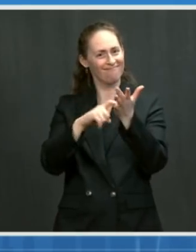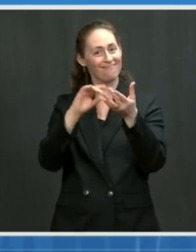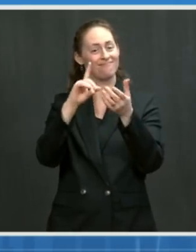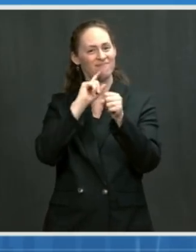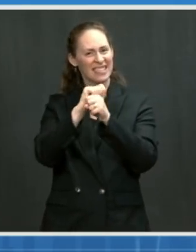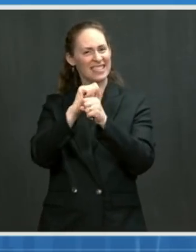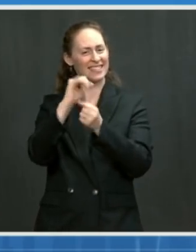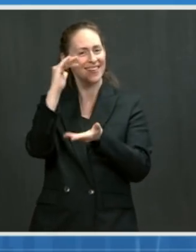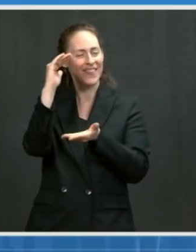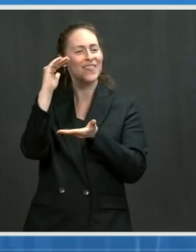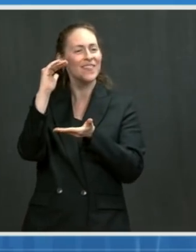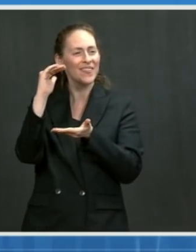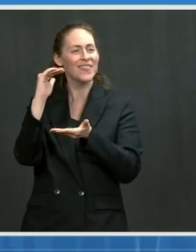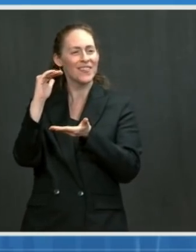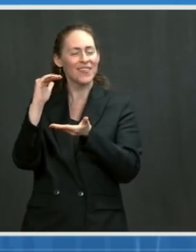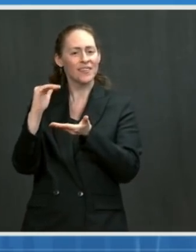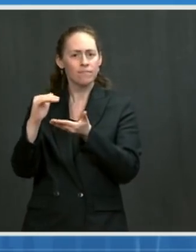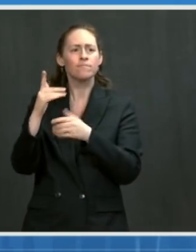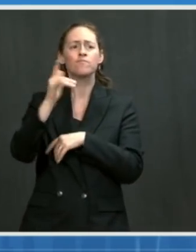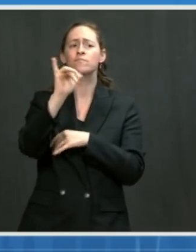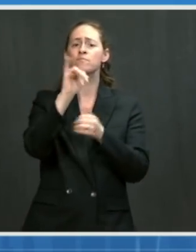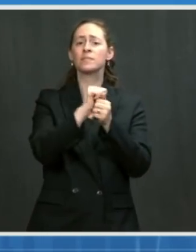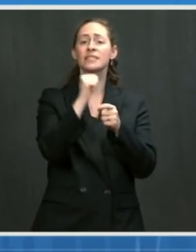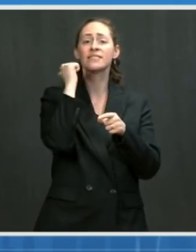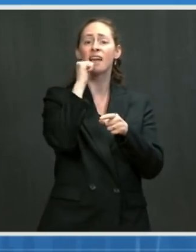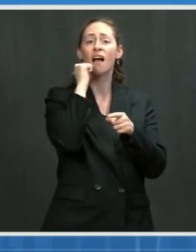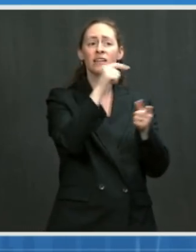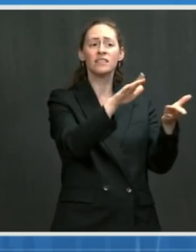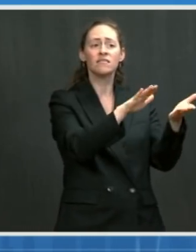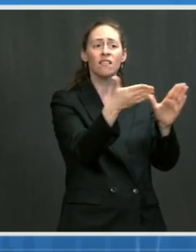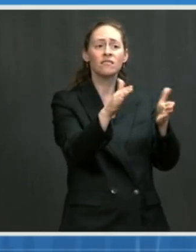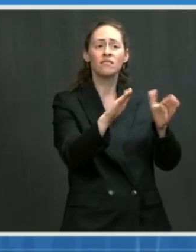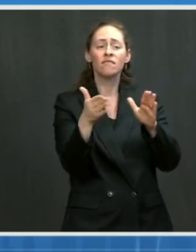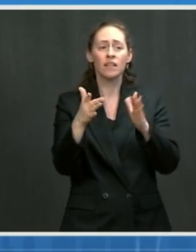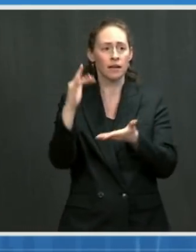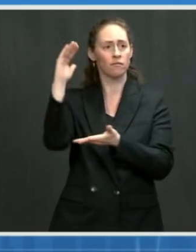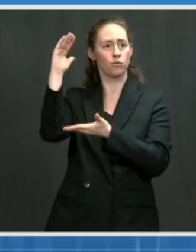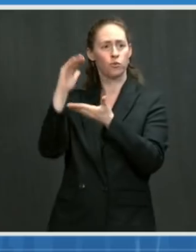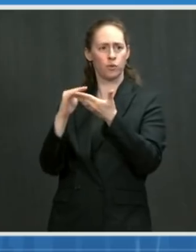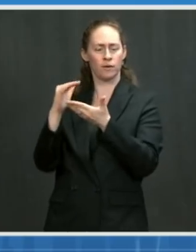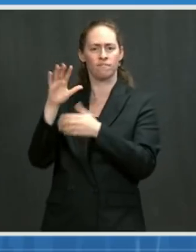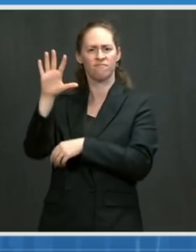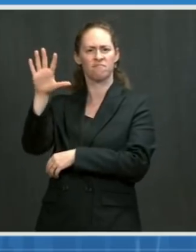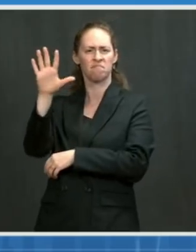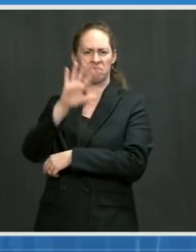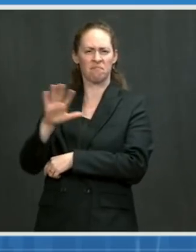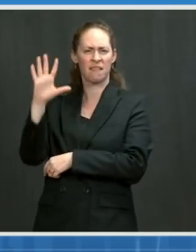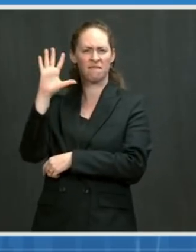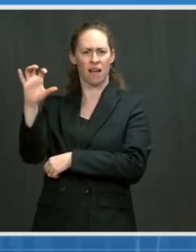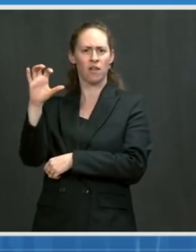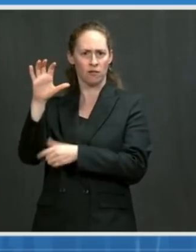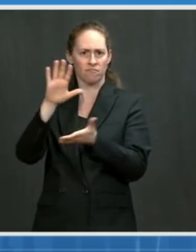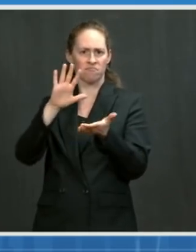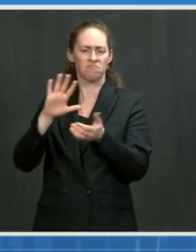ANOTHER BACK TO BACK DECROCE OF 12% FROM THE PREVIOUS 7-DAY